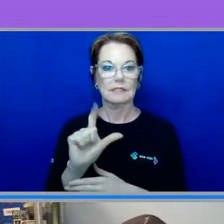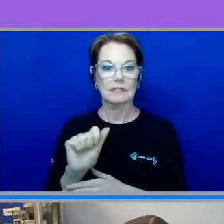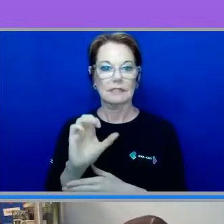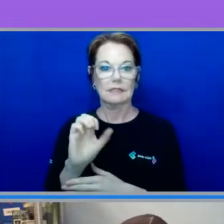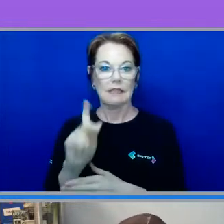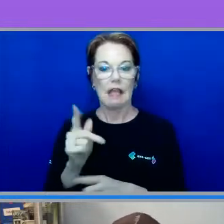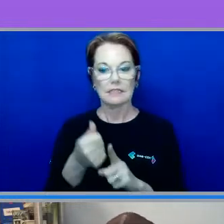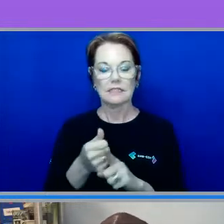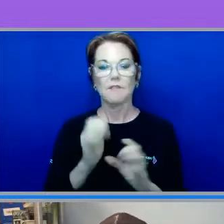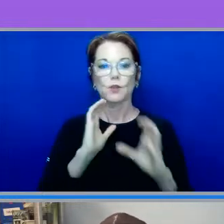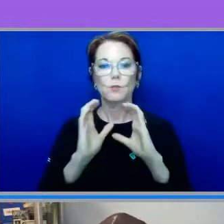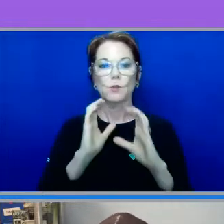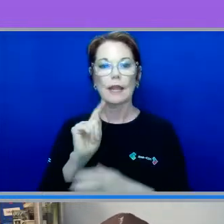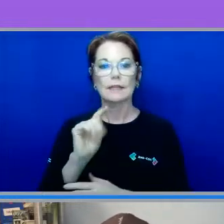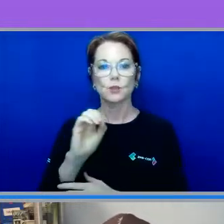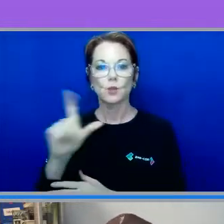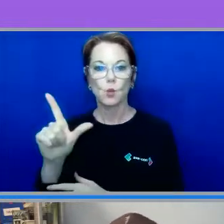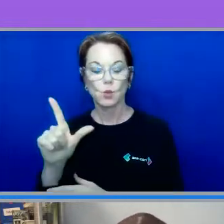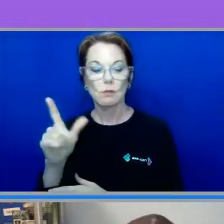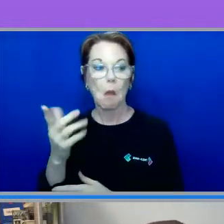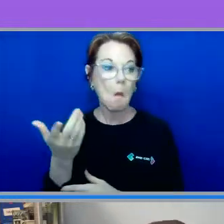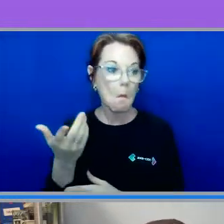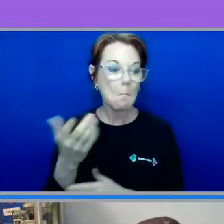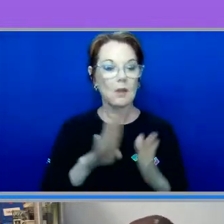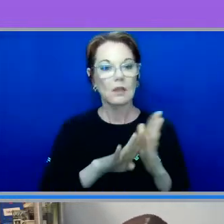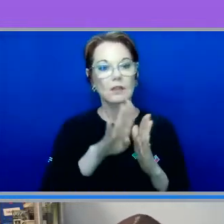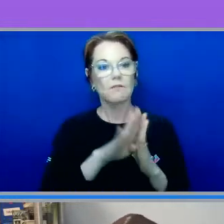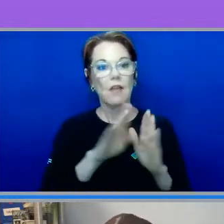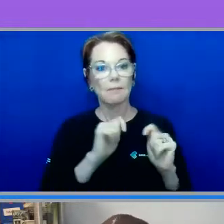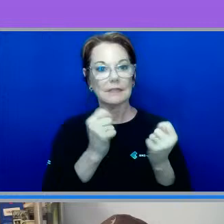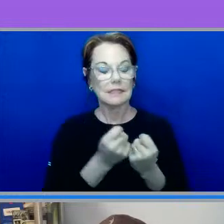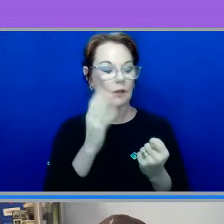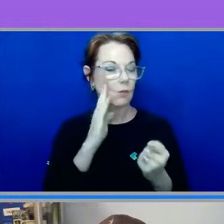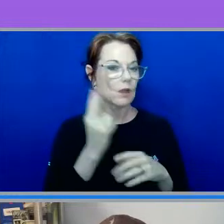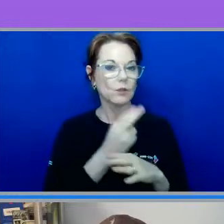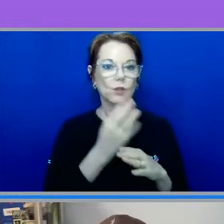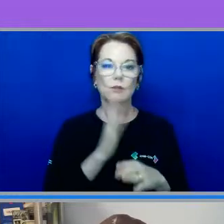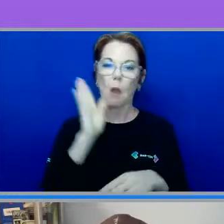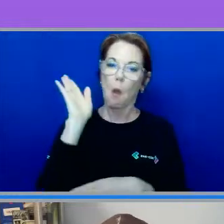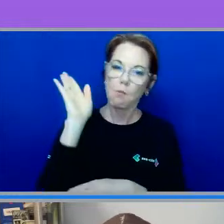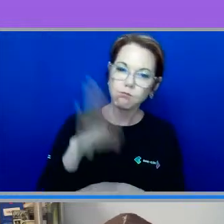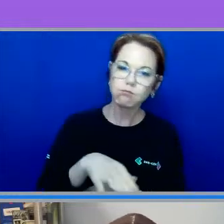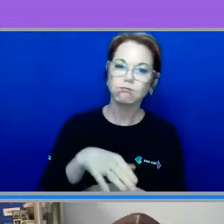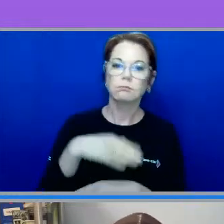communications tool which development teams might use